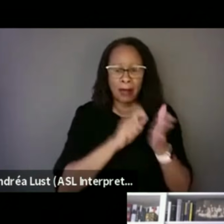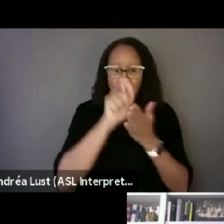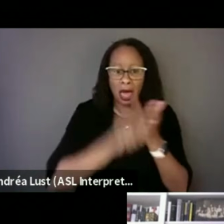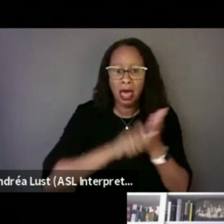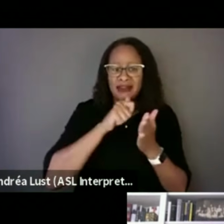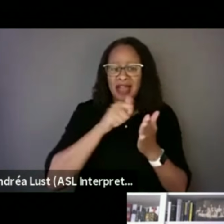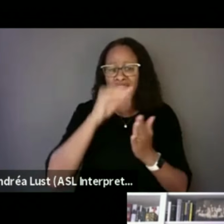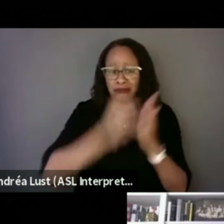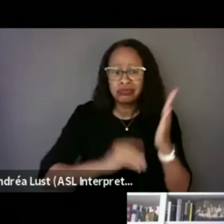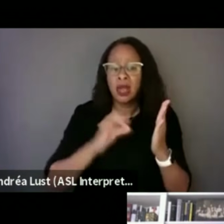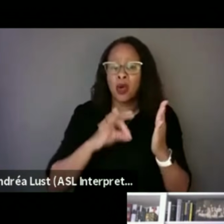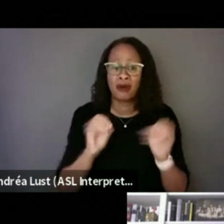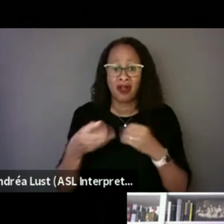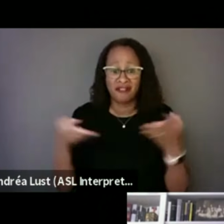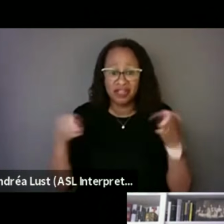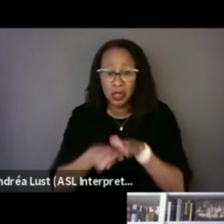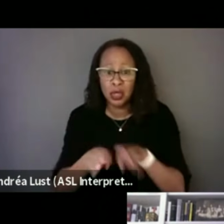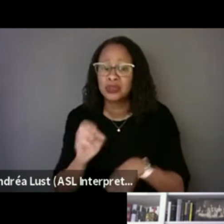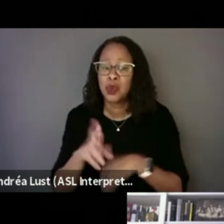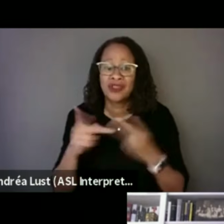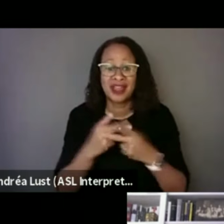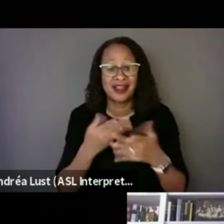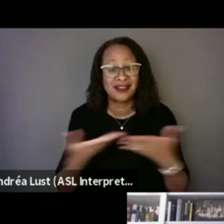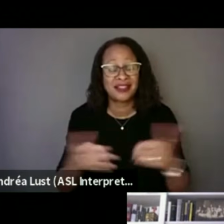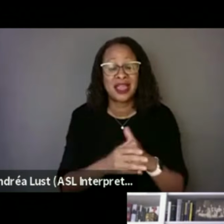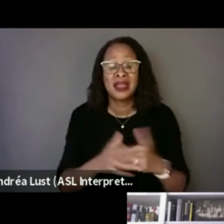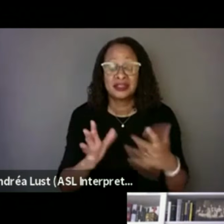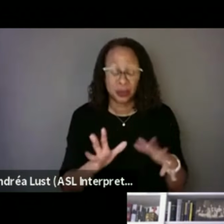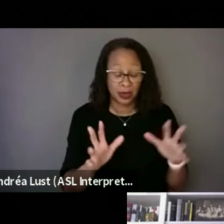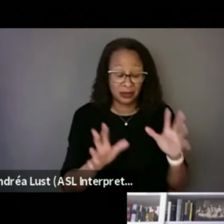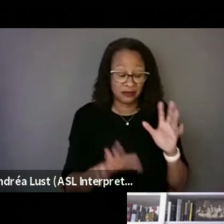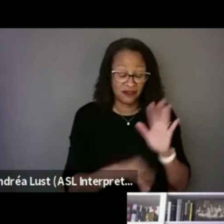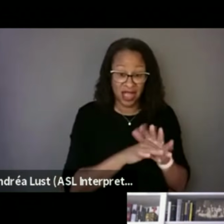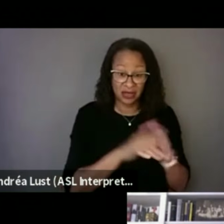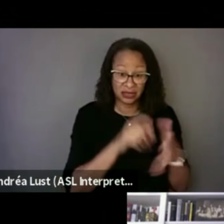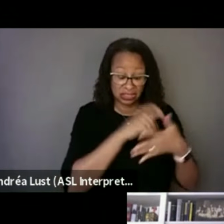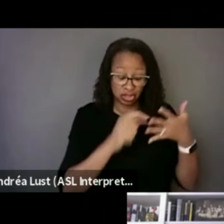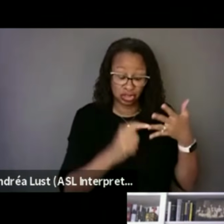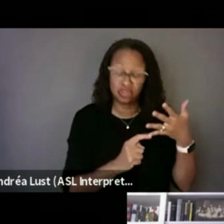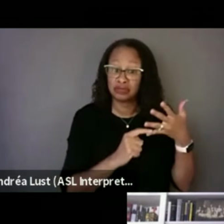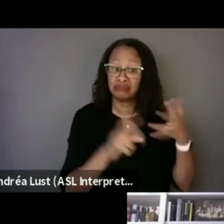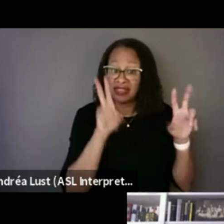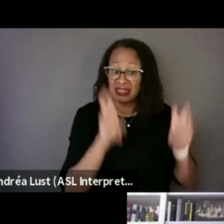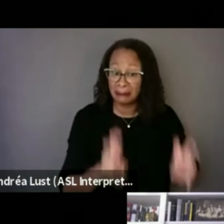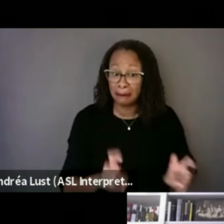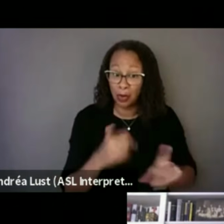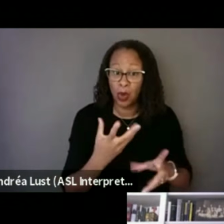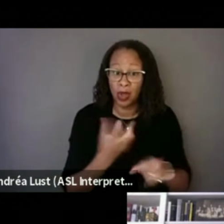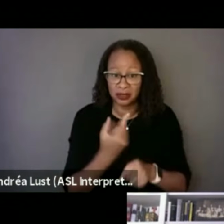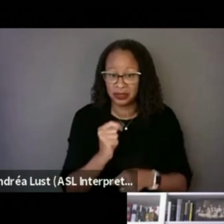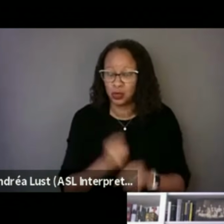Those sort of, those sort of themes. So we landed on the themes. Then we figured out how and where